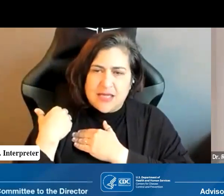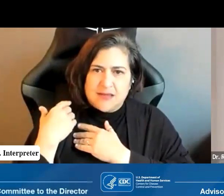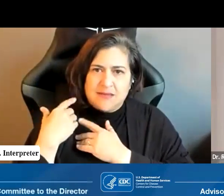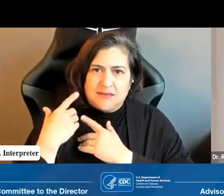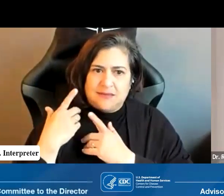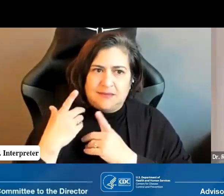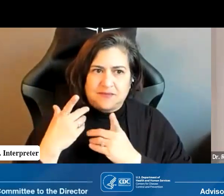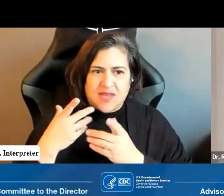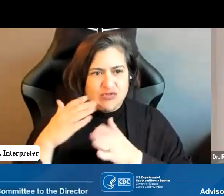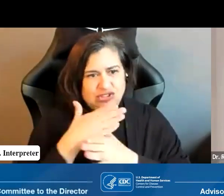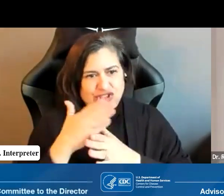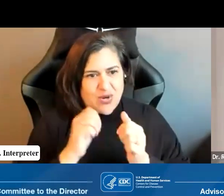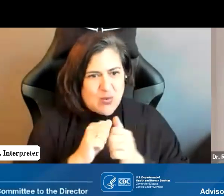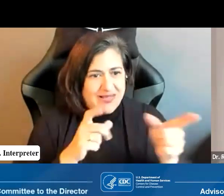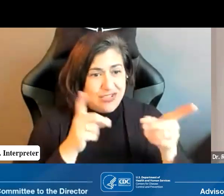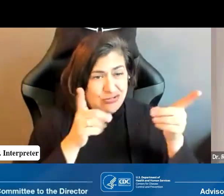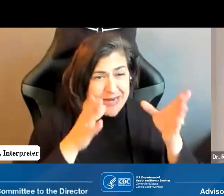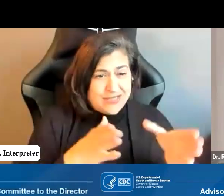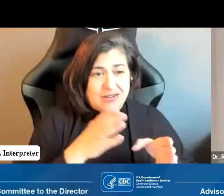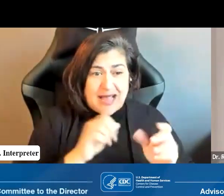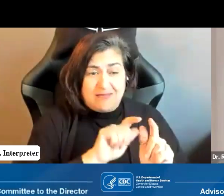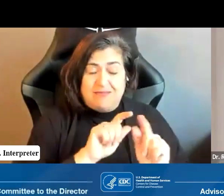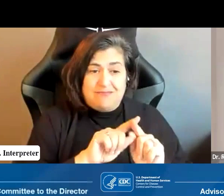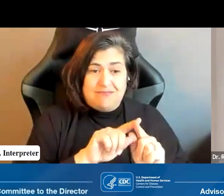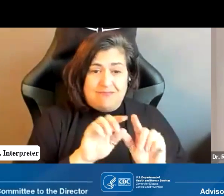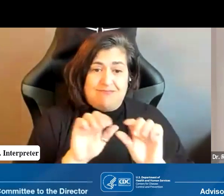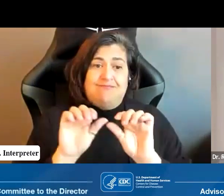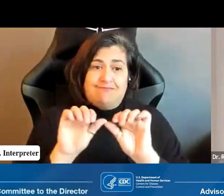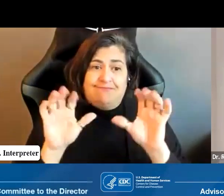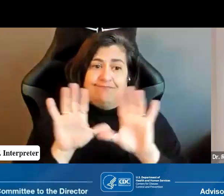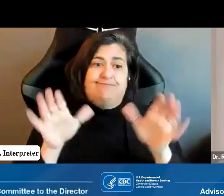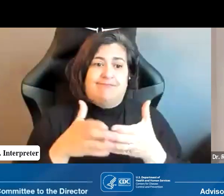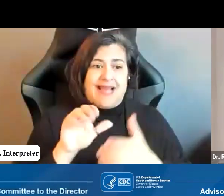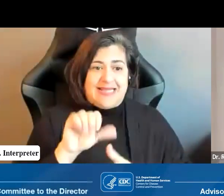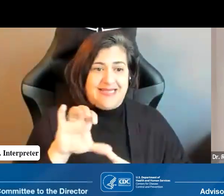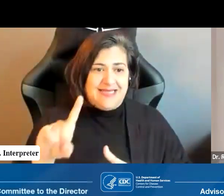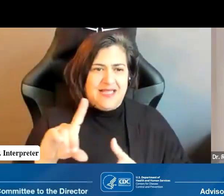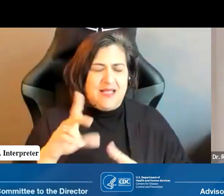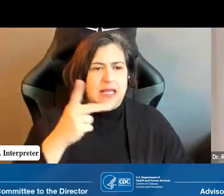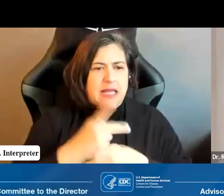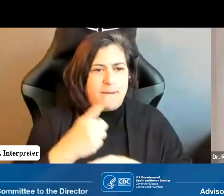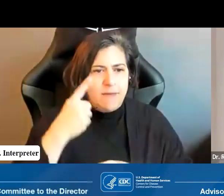but also with the ACD because I think that would keep it top of mind. Thanks Octavio. Rhonda?